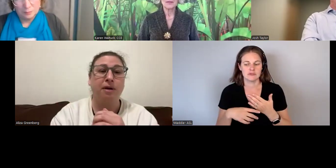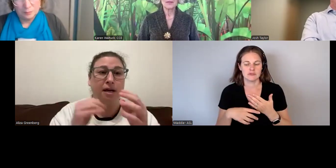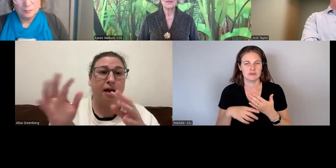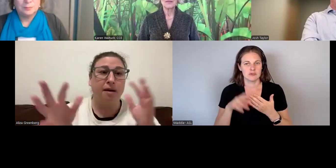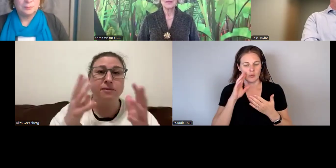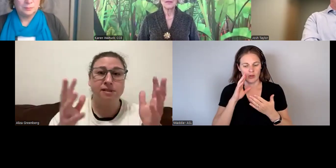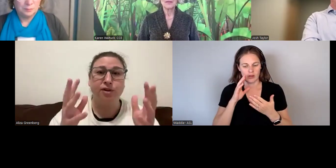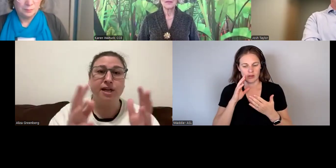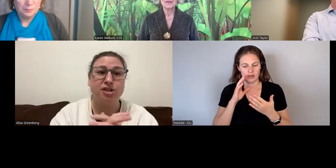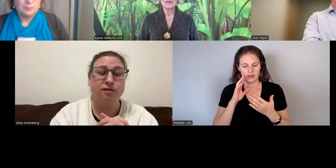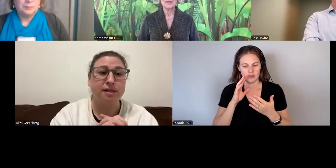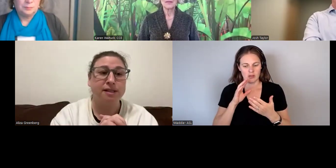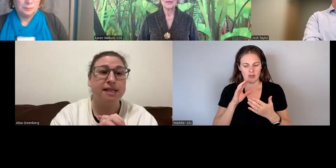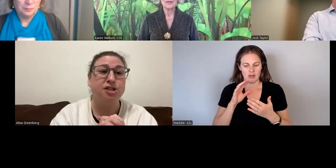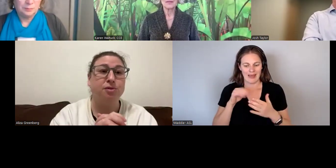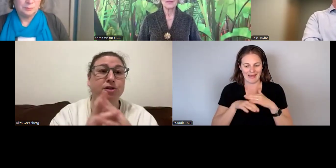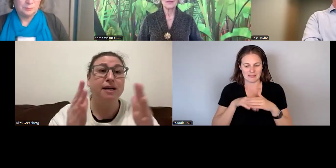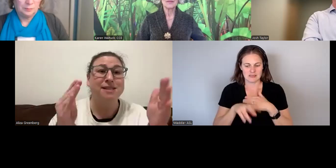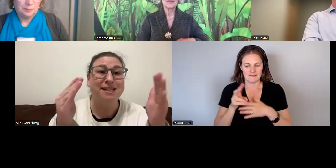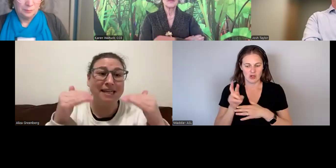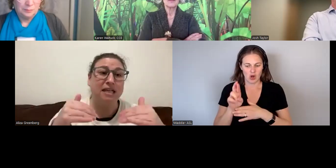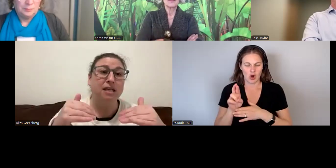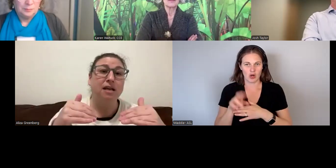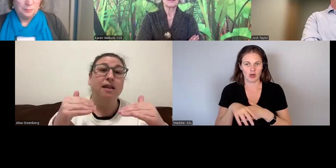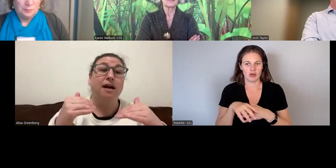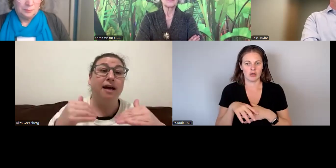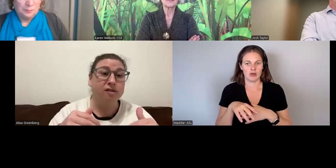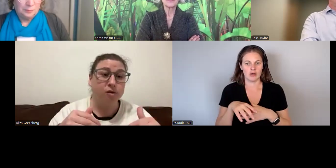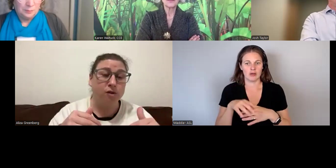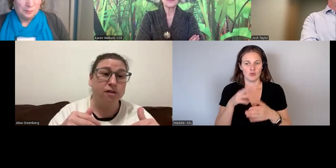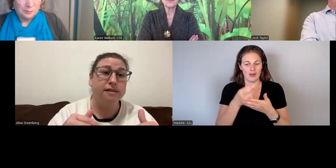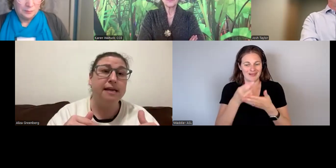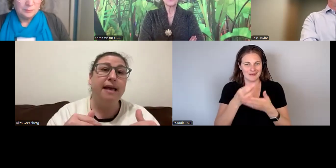but these vocational rehabilitation programs in the high schools,